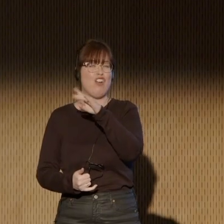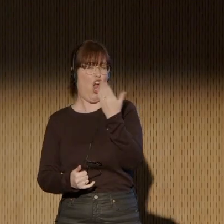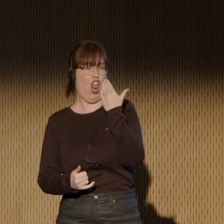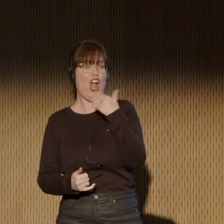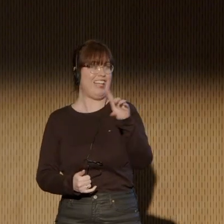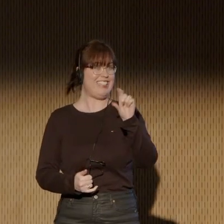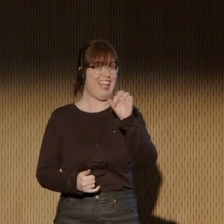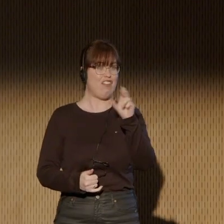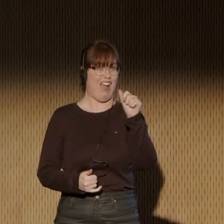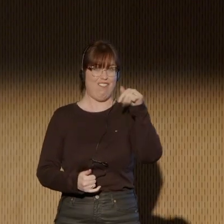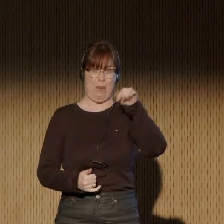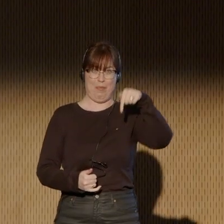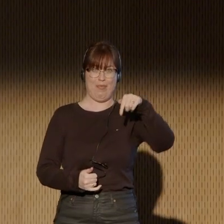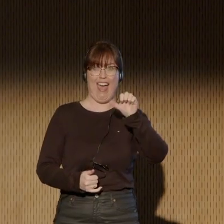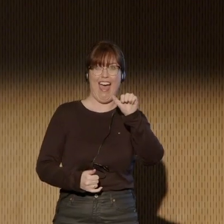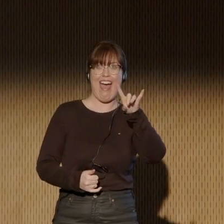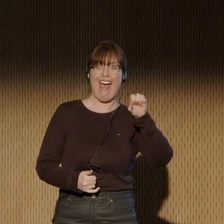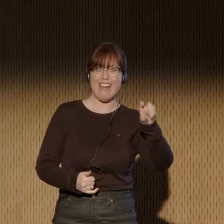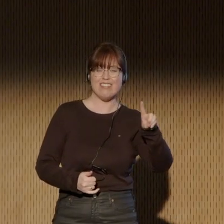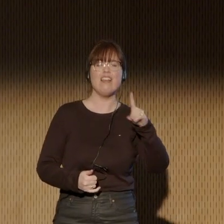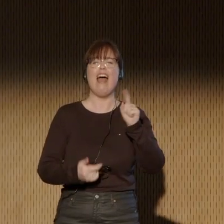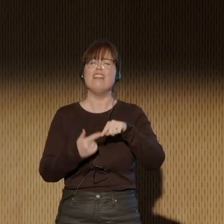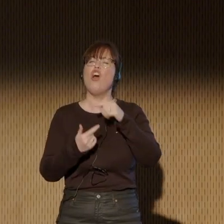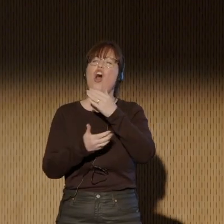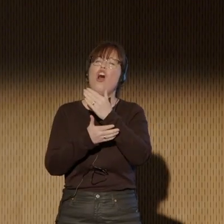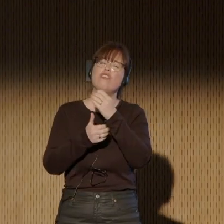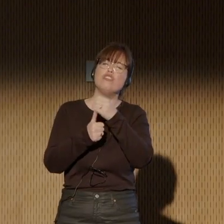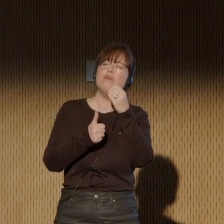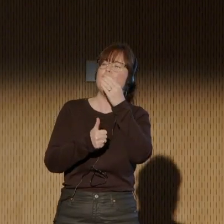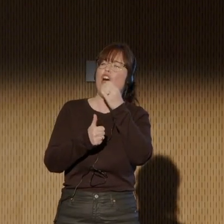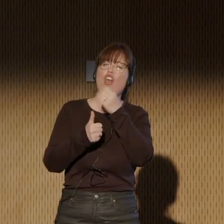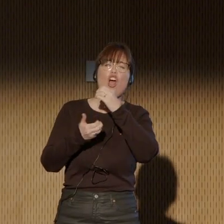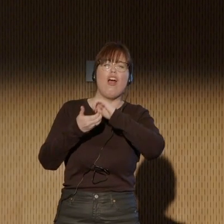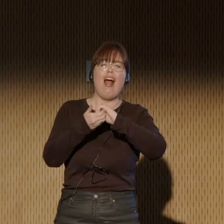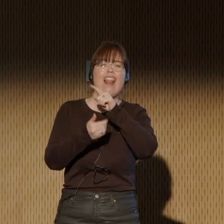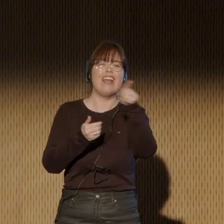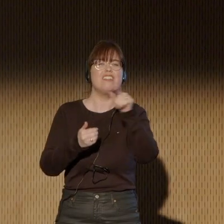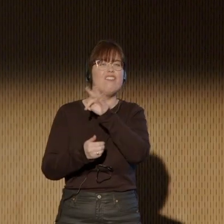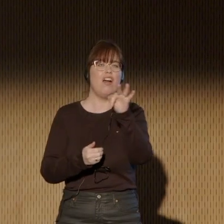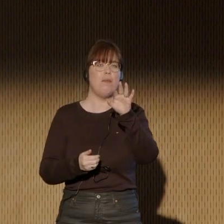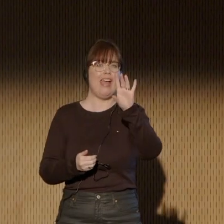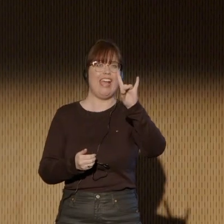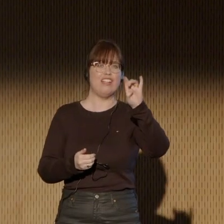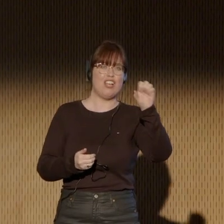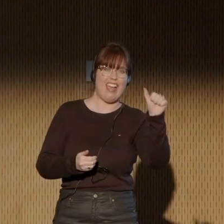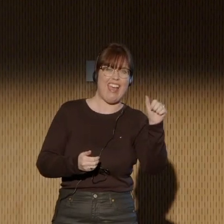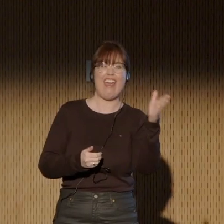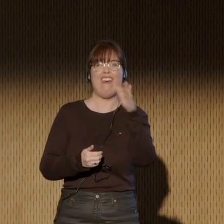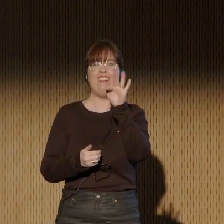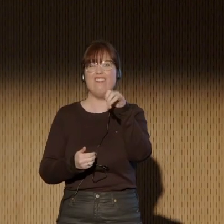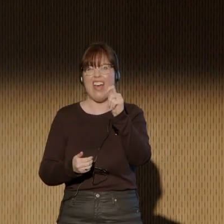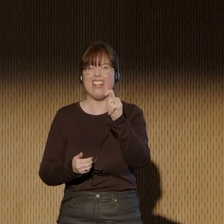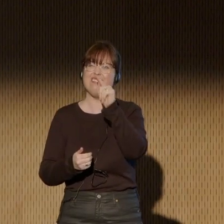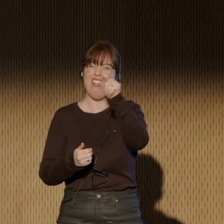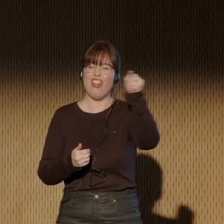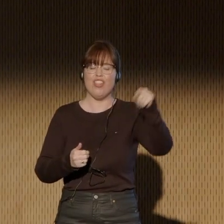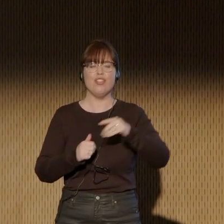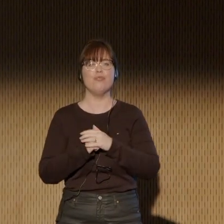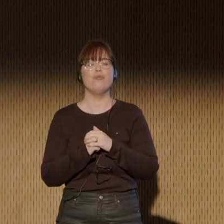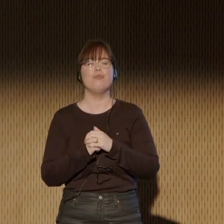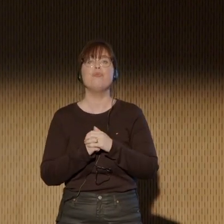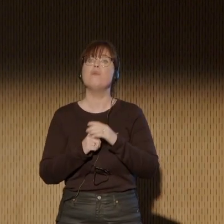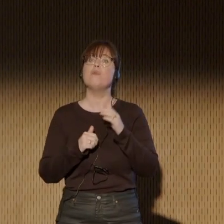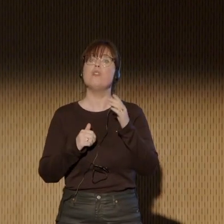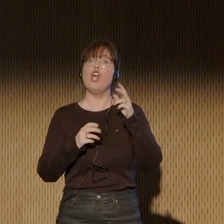as well from AHEAD, and some other colleagues from HE, FET and beyond. We had the survey open for,